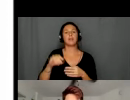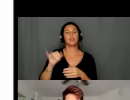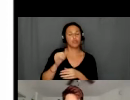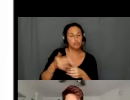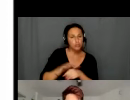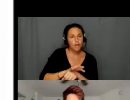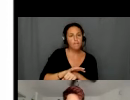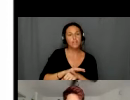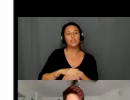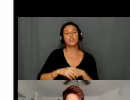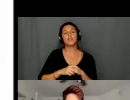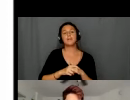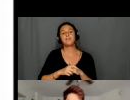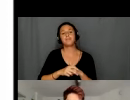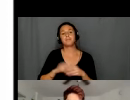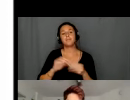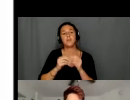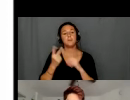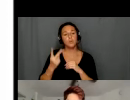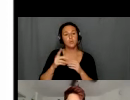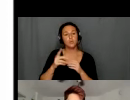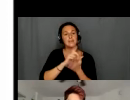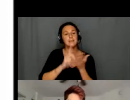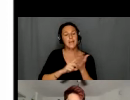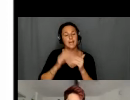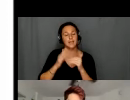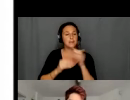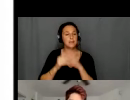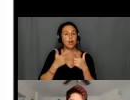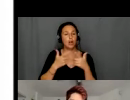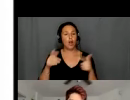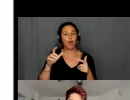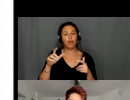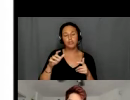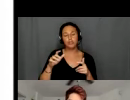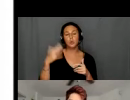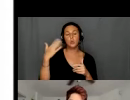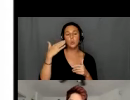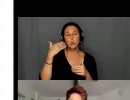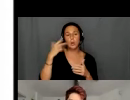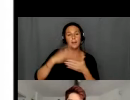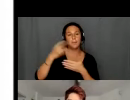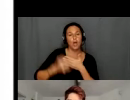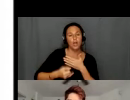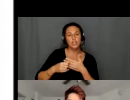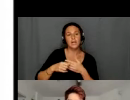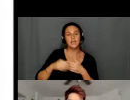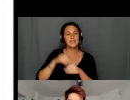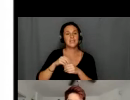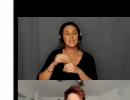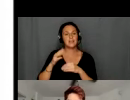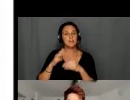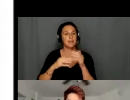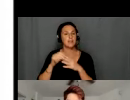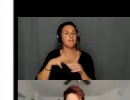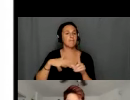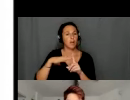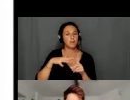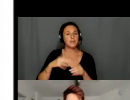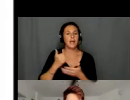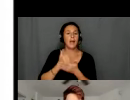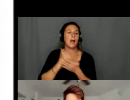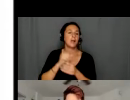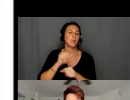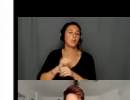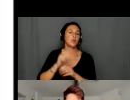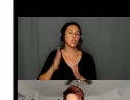Number 2 designing and building large scale cooling projects in the build environment to help workers recover from heat stress away from the jobsite.